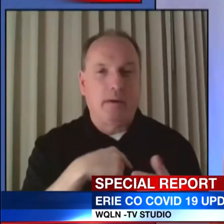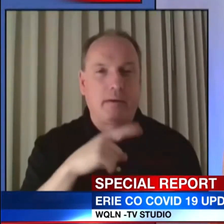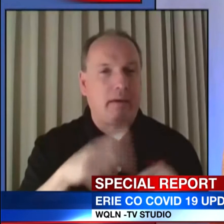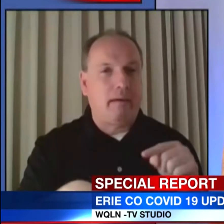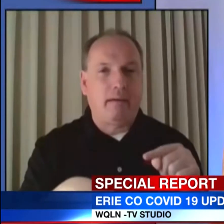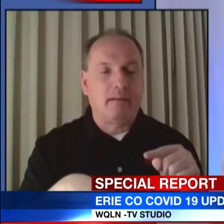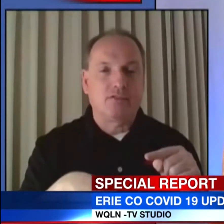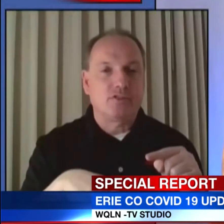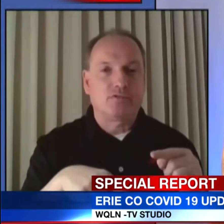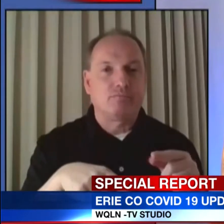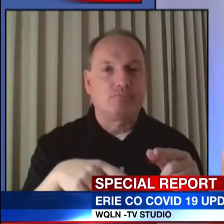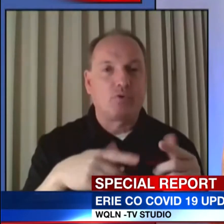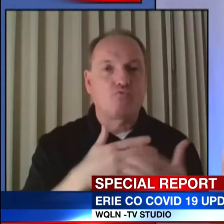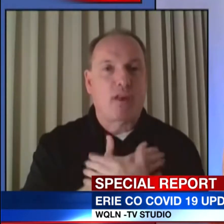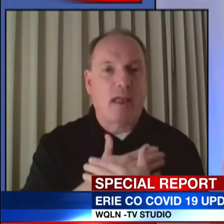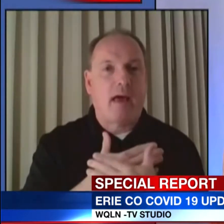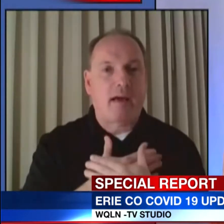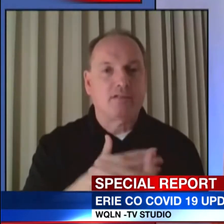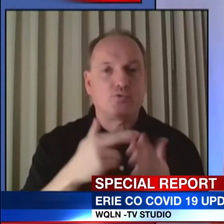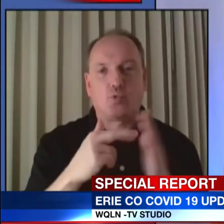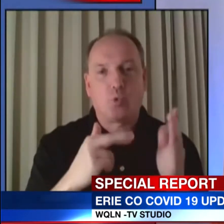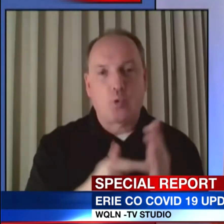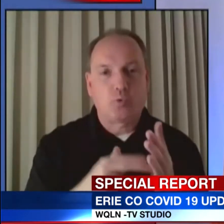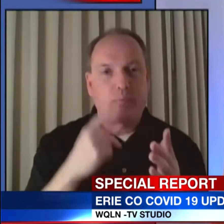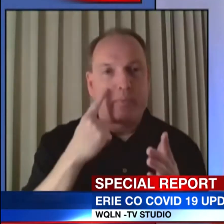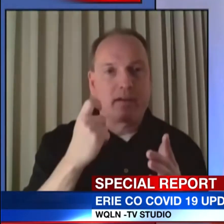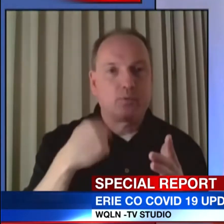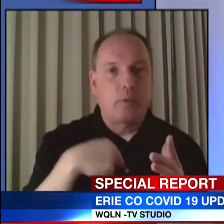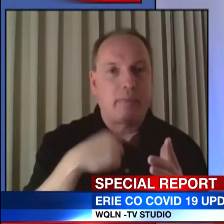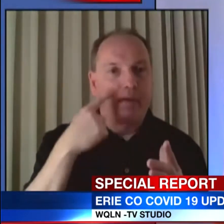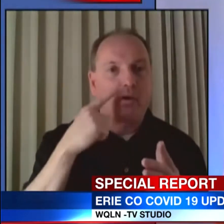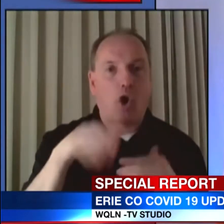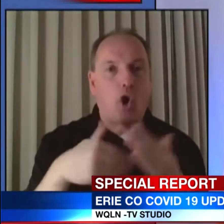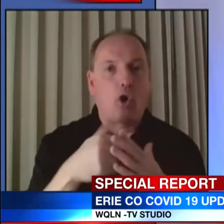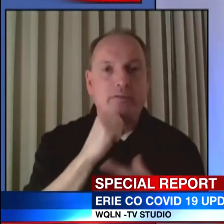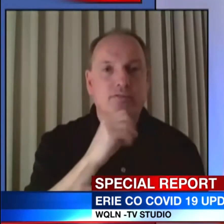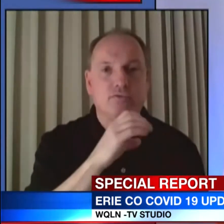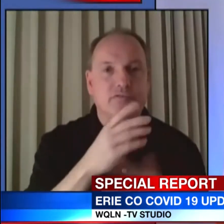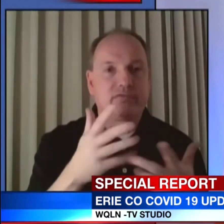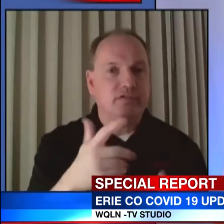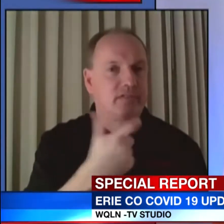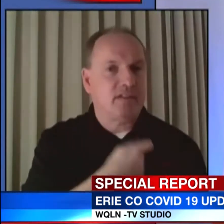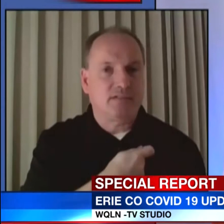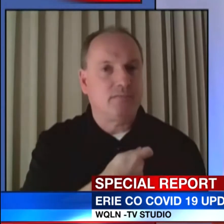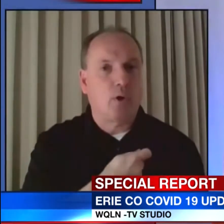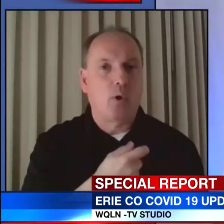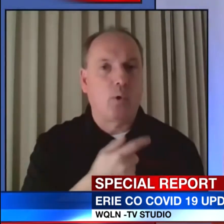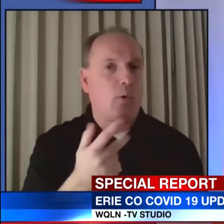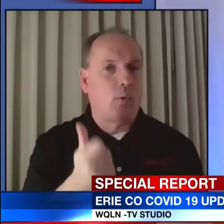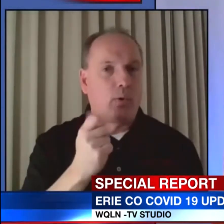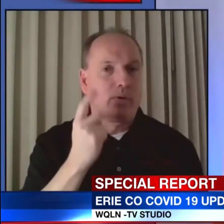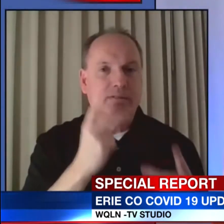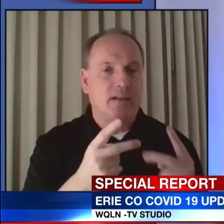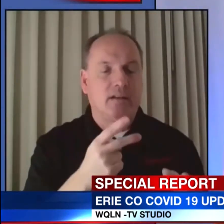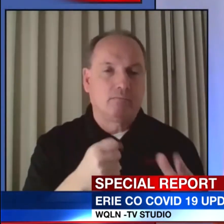THE CASES WERE 64 AND YOUNGER. AGAIN, I DON'T THINK THAT WE CAN JUST SAY BECAUSE MOST OF THE ELDERLY HAVE BEEN